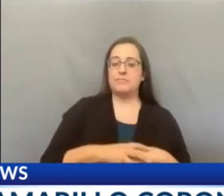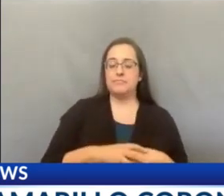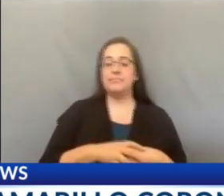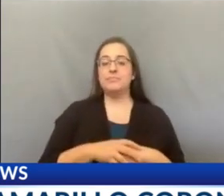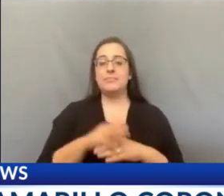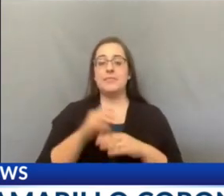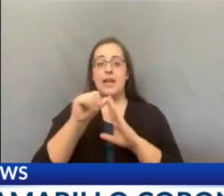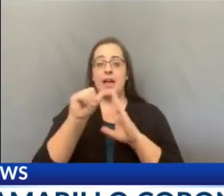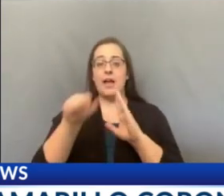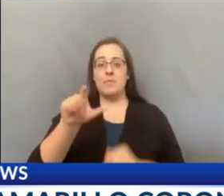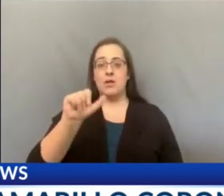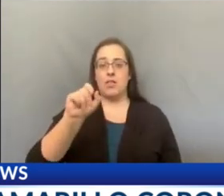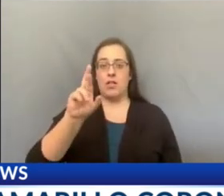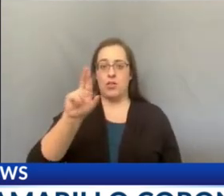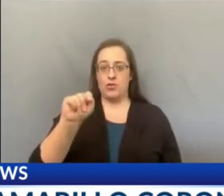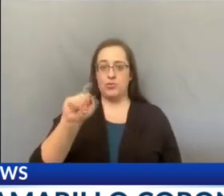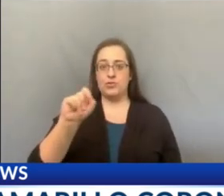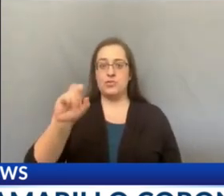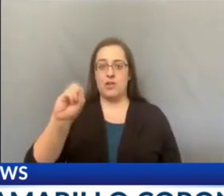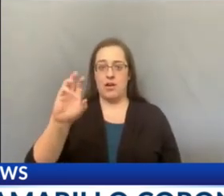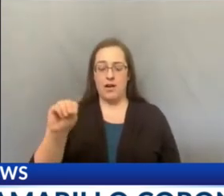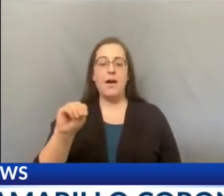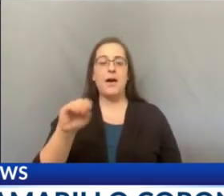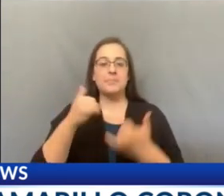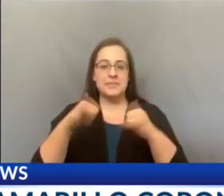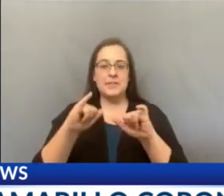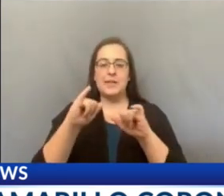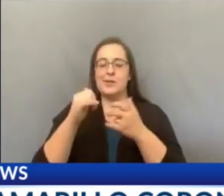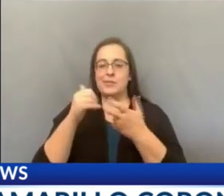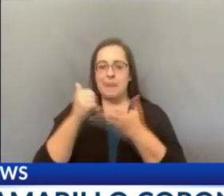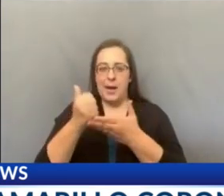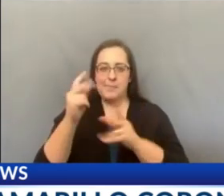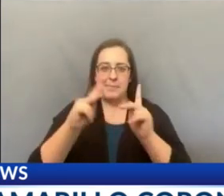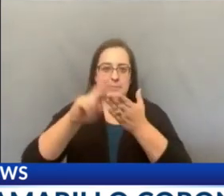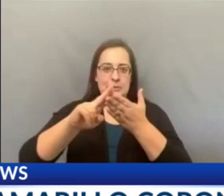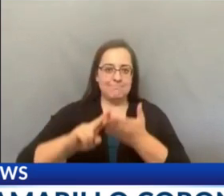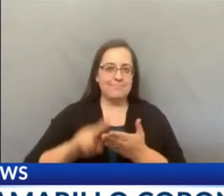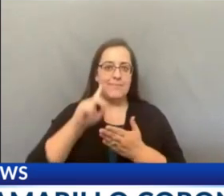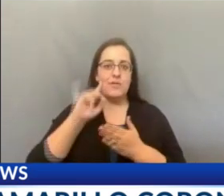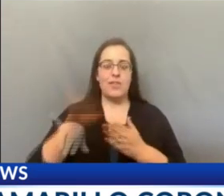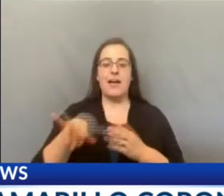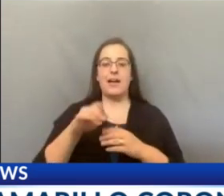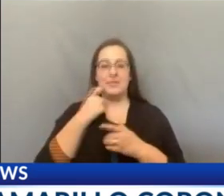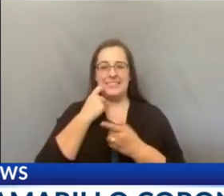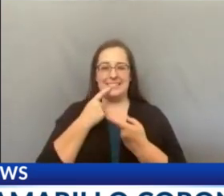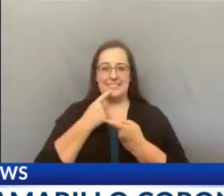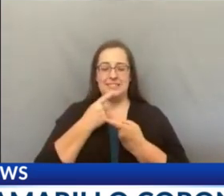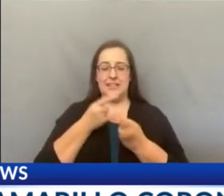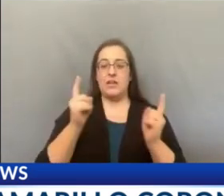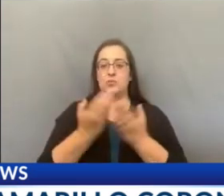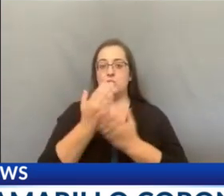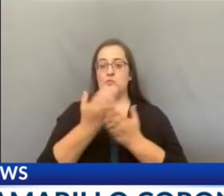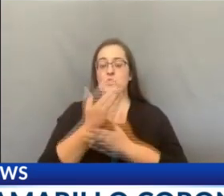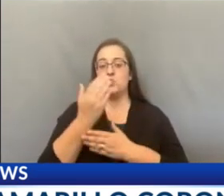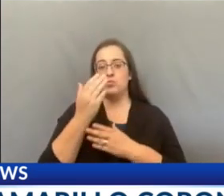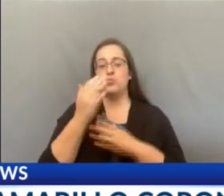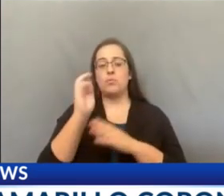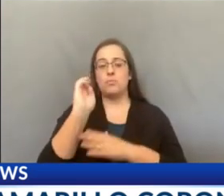OF YOUR SURROUNDINGS OF THE PEOPLE AROUND YOU TAKE CARE OF YOURSELF. AMARILLOALERTS.COM WE ARE STILL WORKING TO GET PEOPLE TO SIGN U